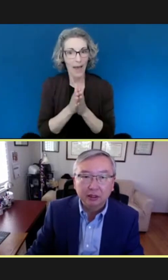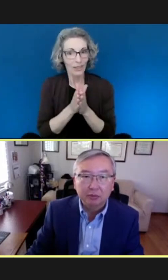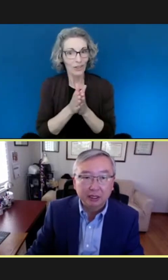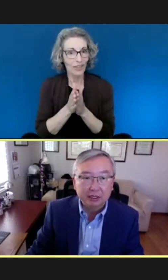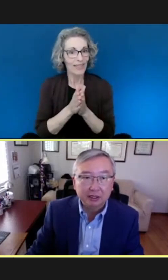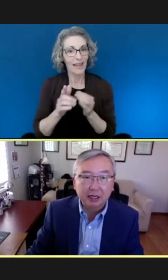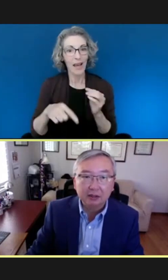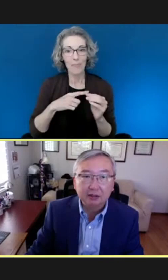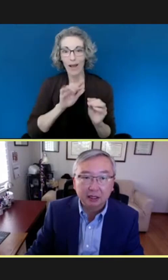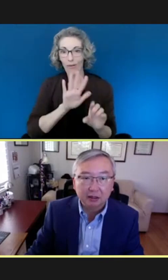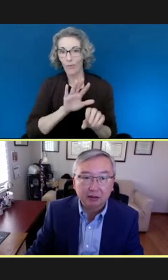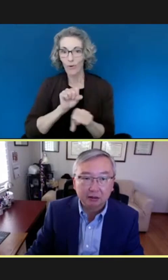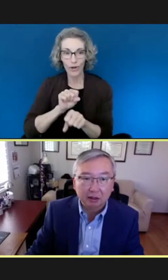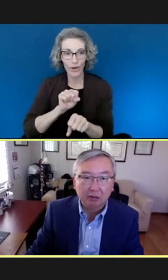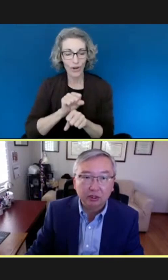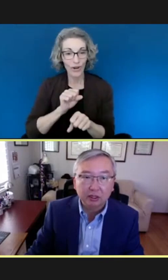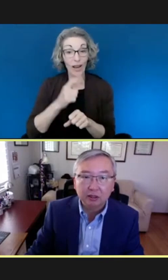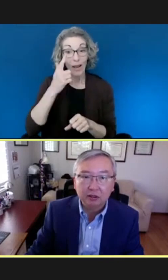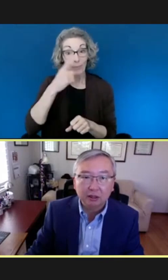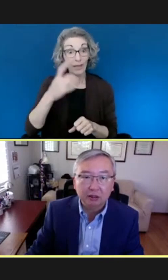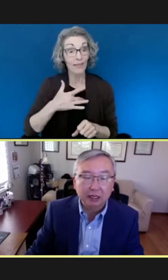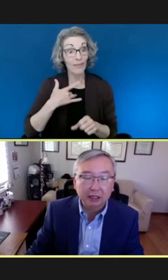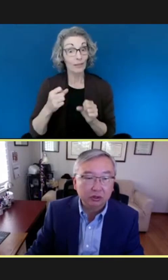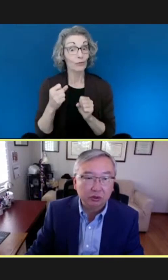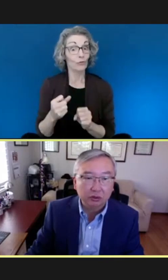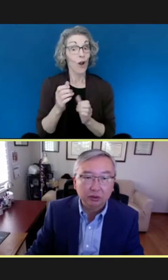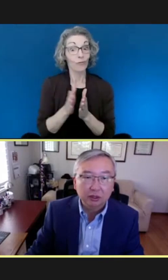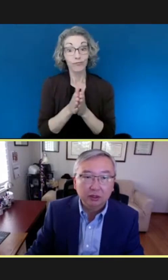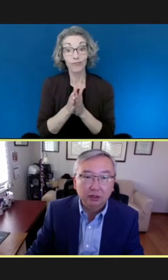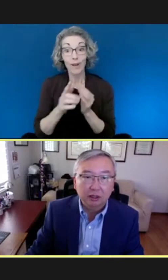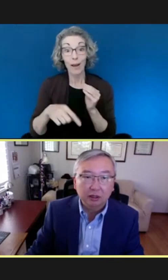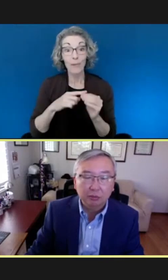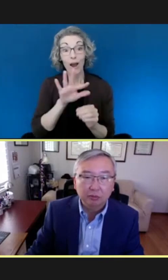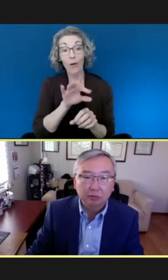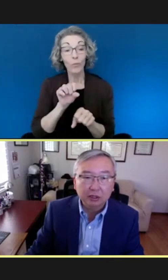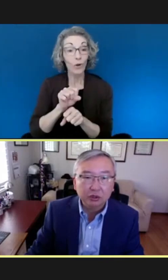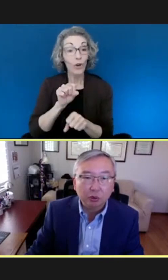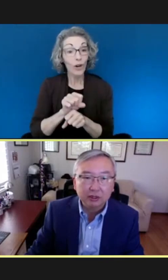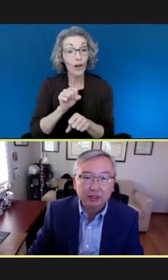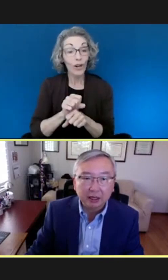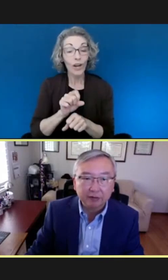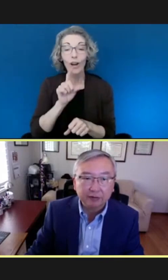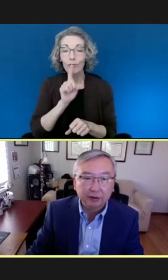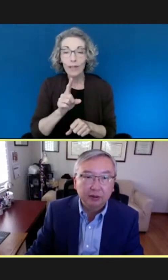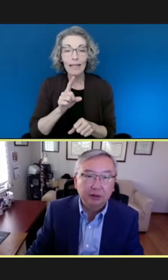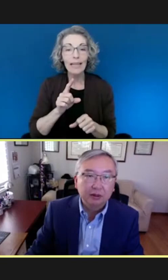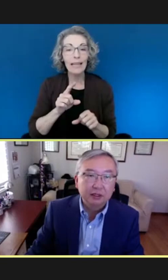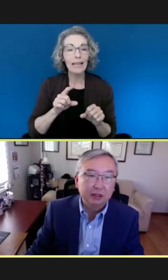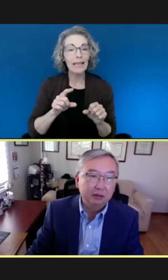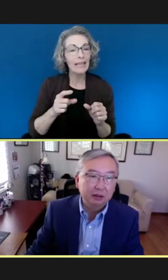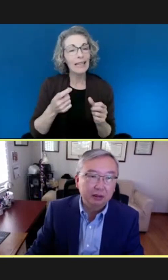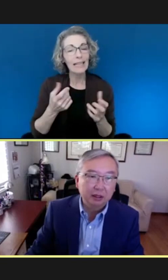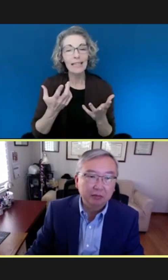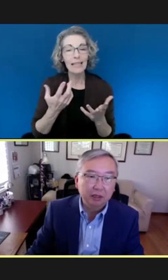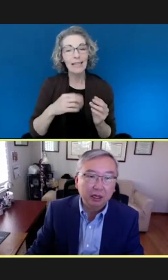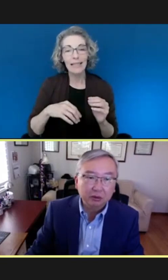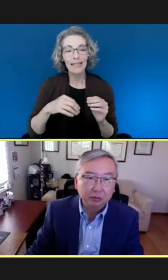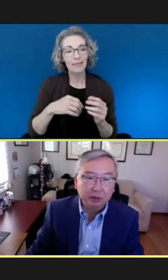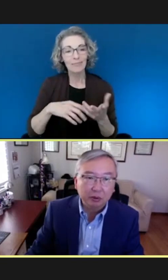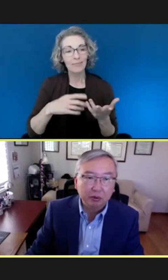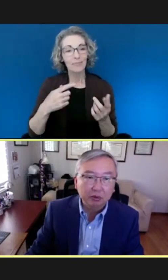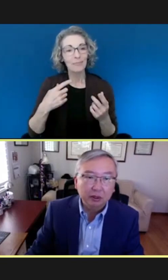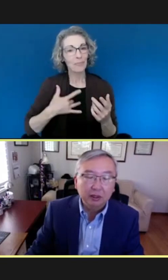Because of that they really get to much more depth than other people.